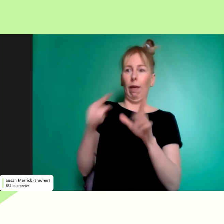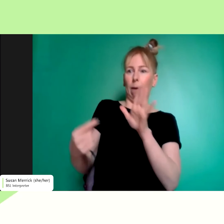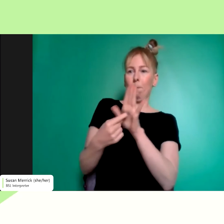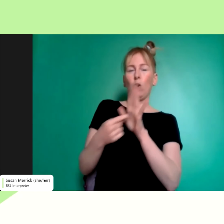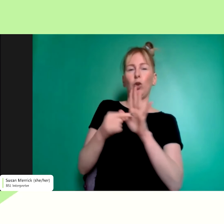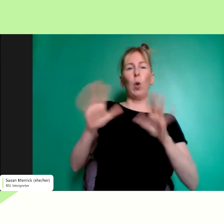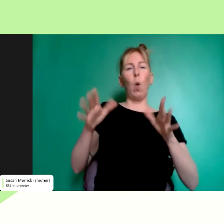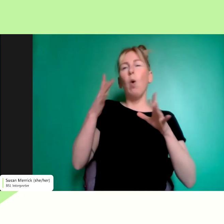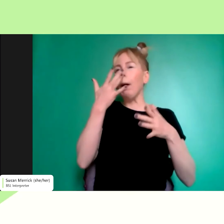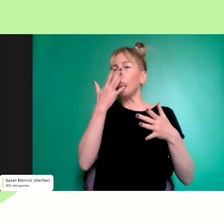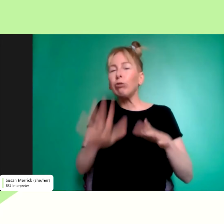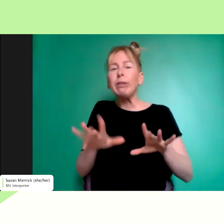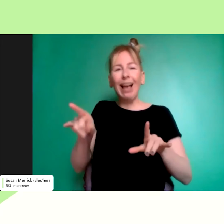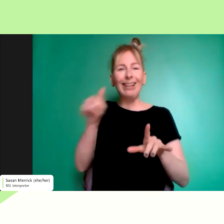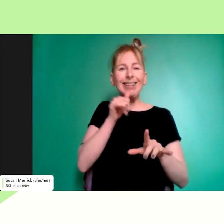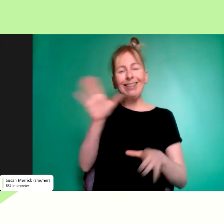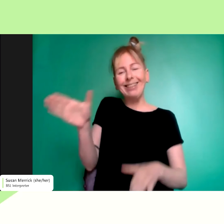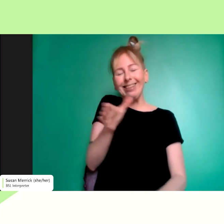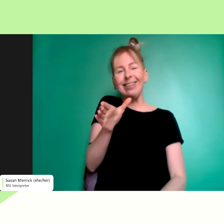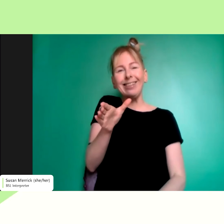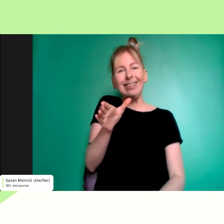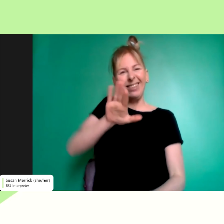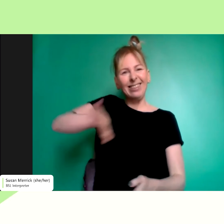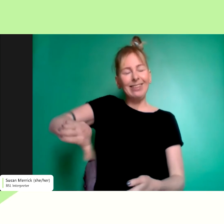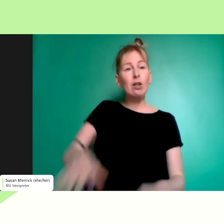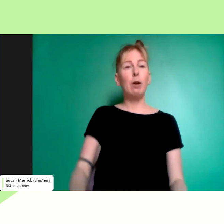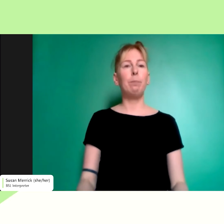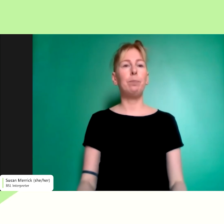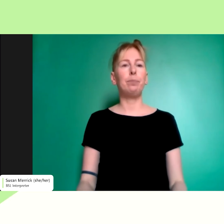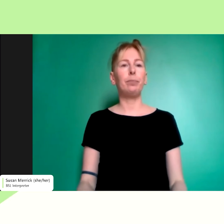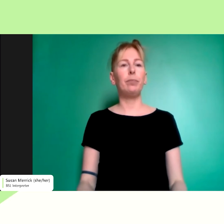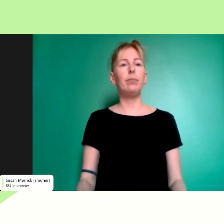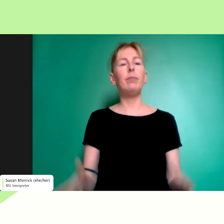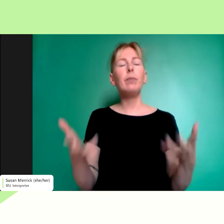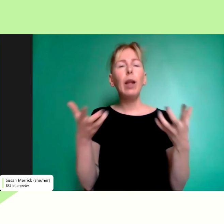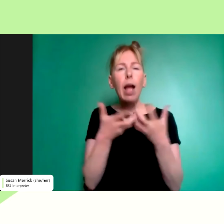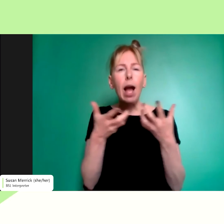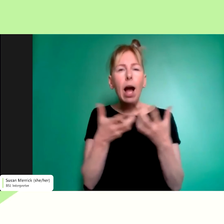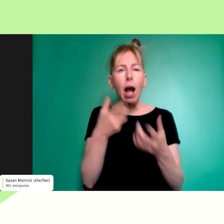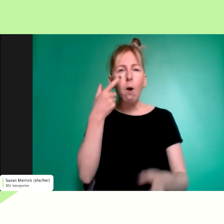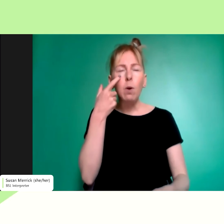How in a world rife with conflict can one attend to verify the aesthetic questions?